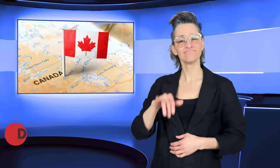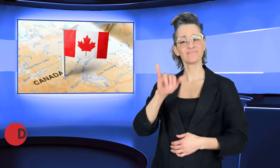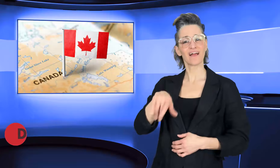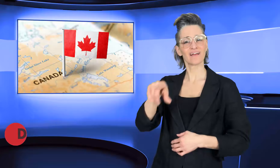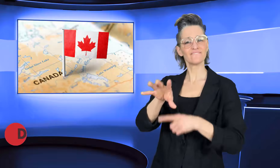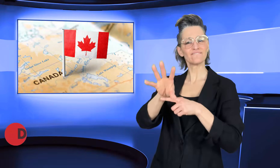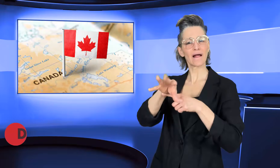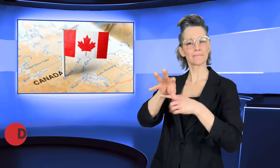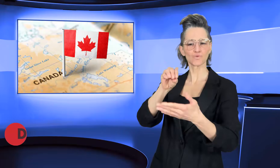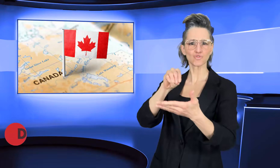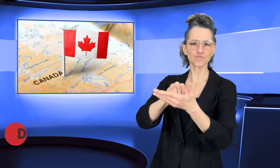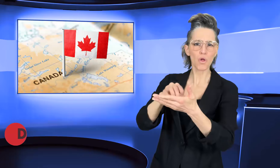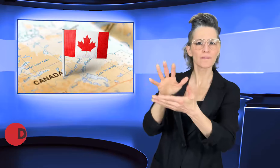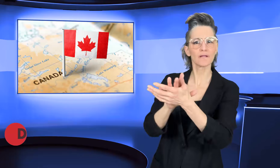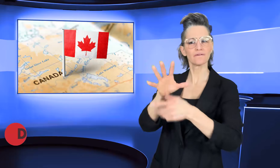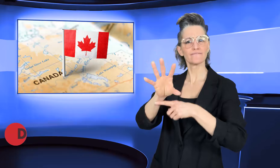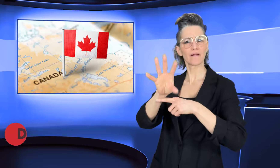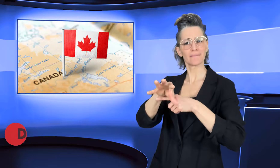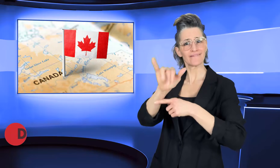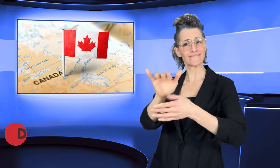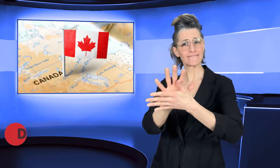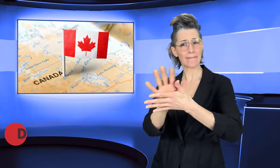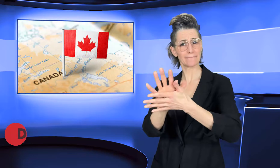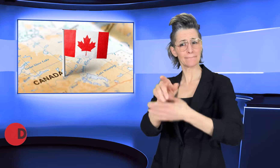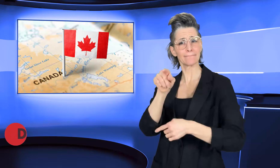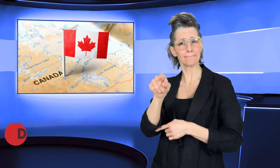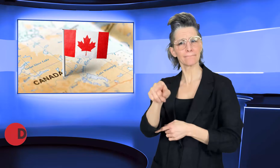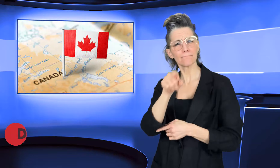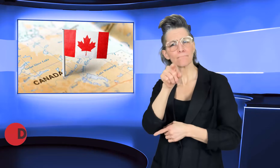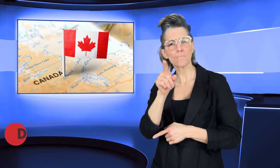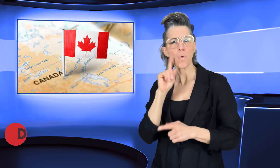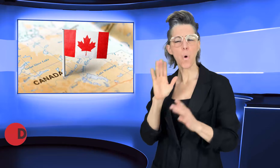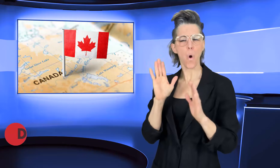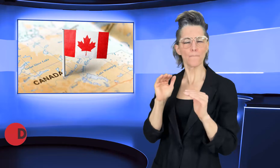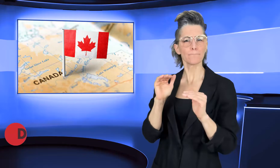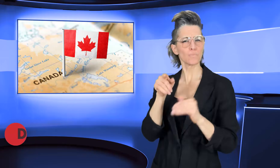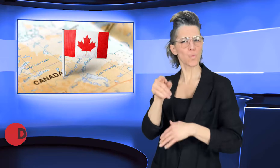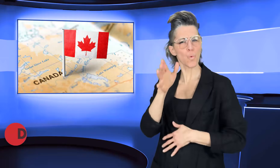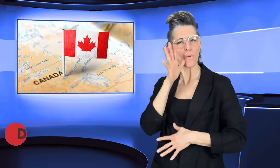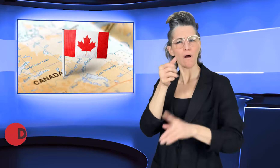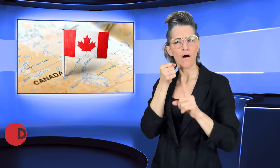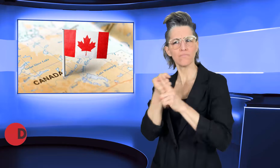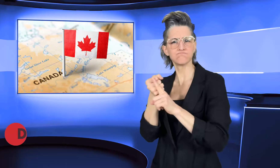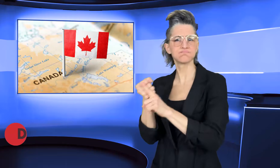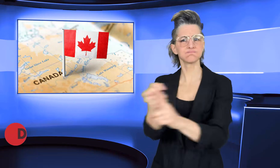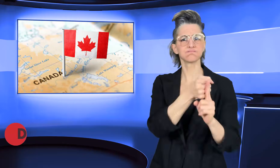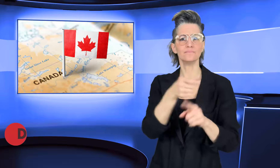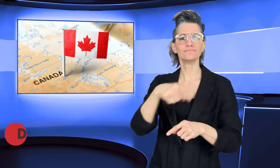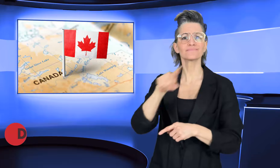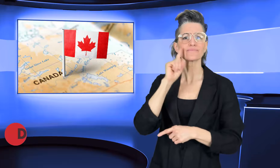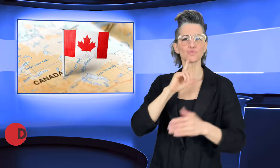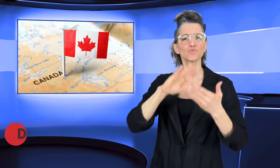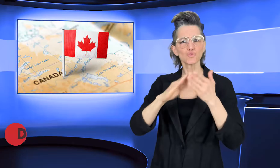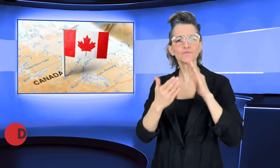How do you hope this documentary will impact the Deaf community